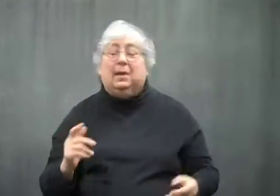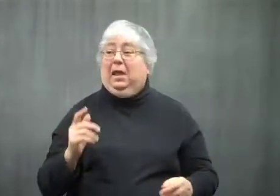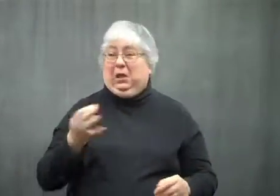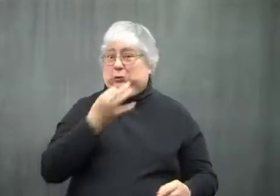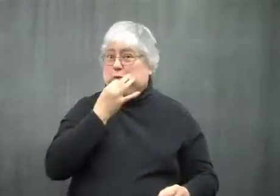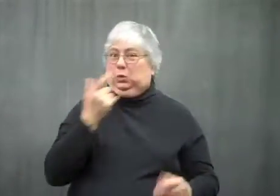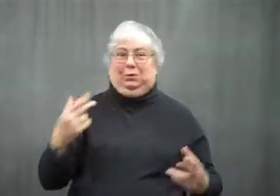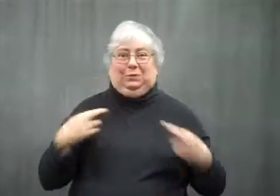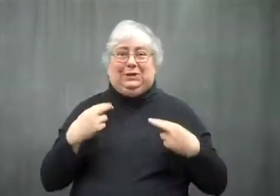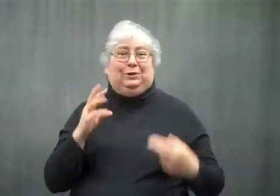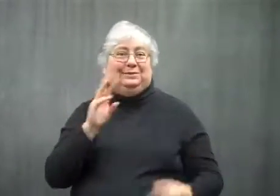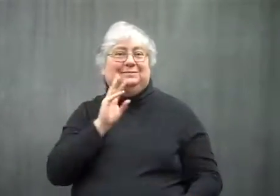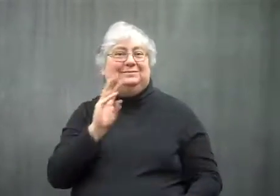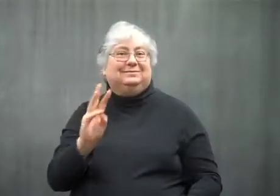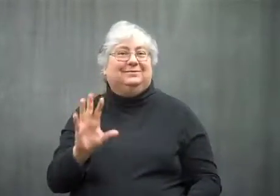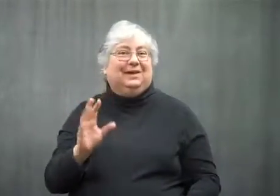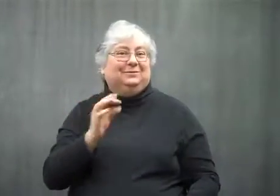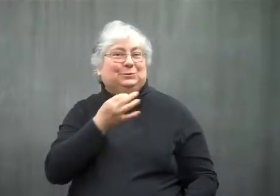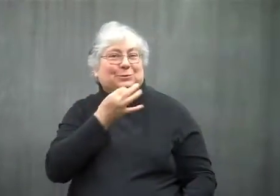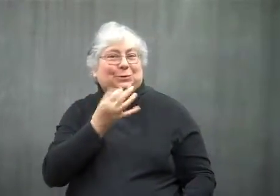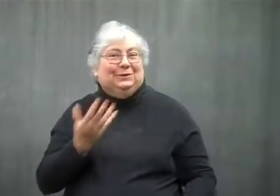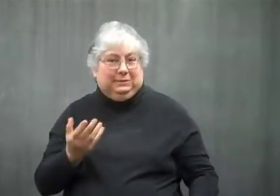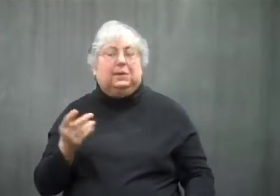She'll be 65 soon and will retire.